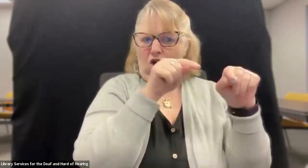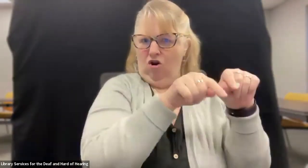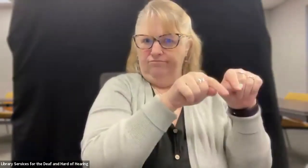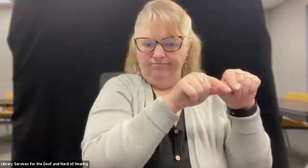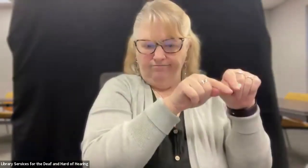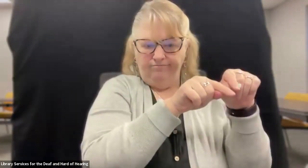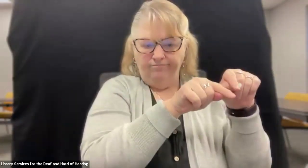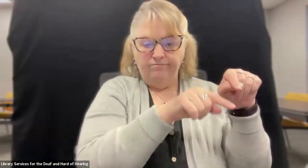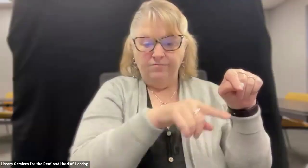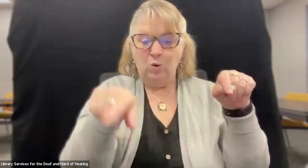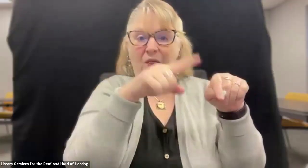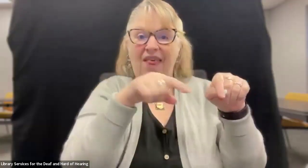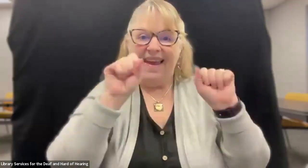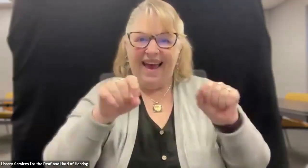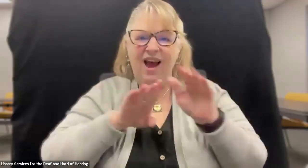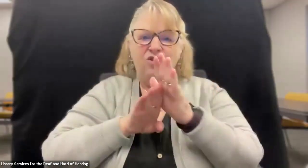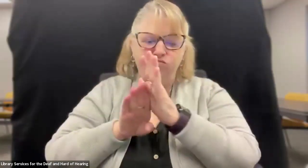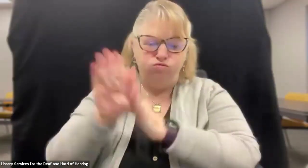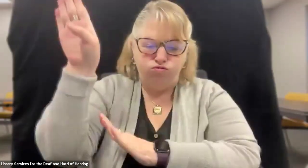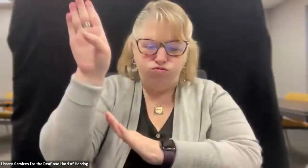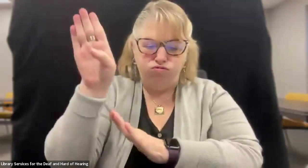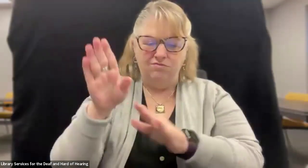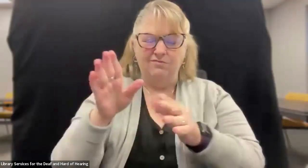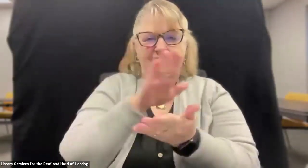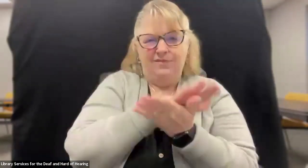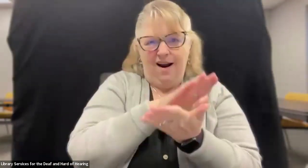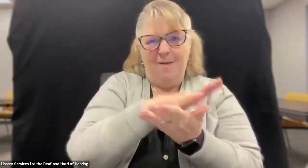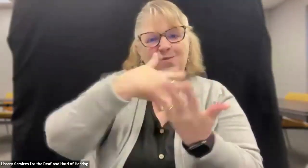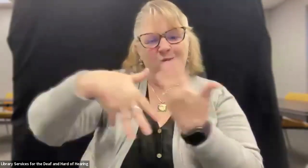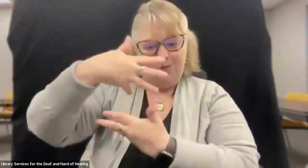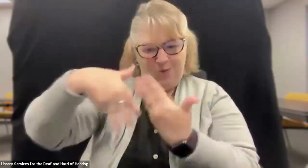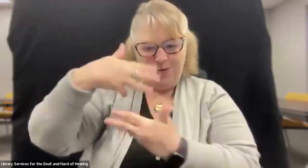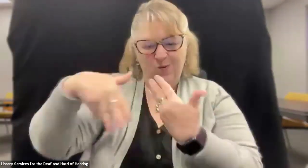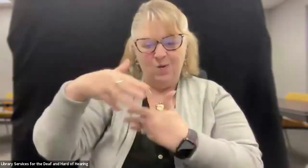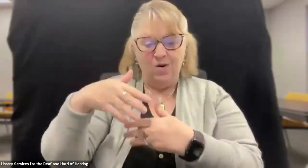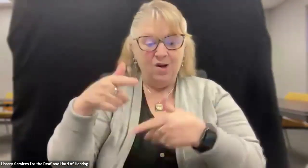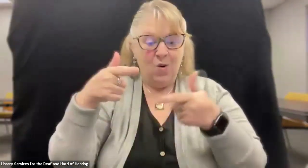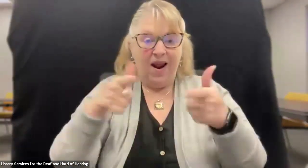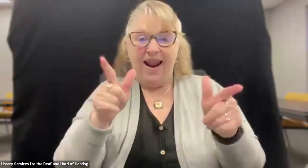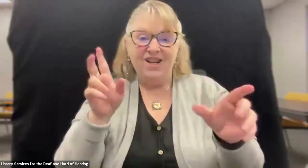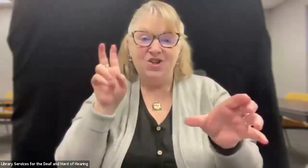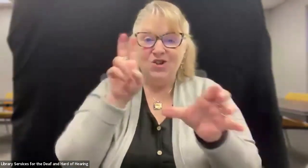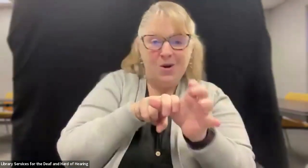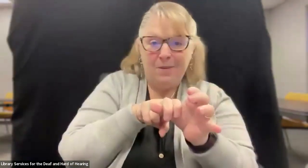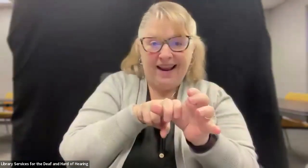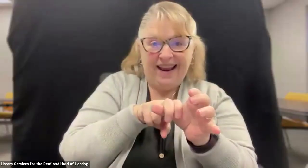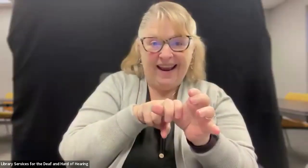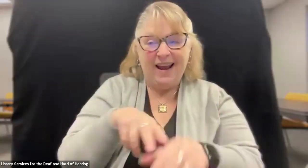have full language access from birth, so they can thrive academically, socially-- and socially.